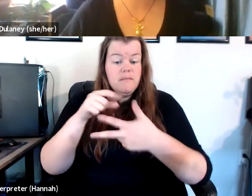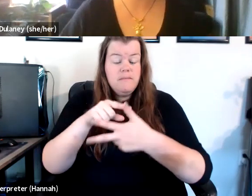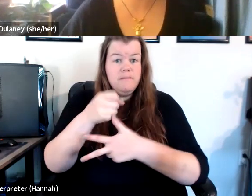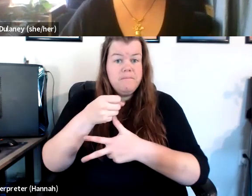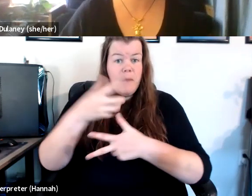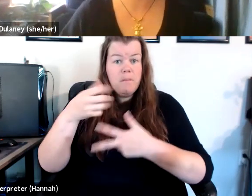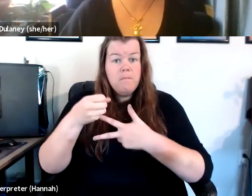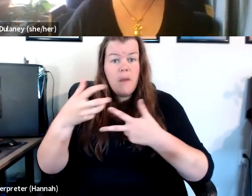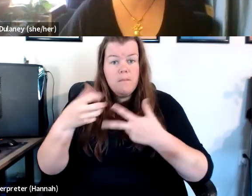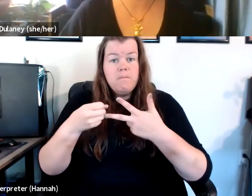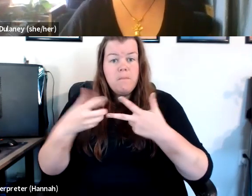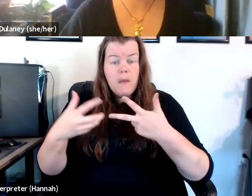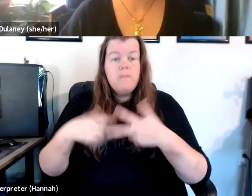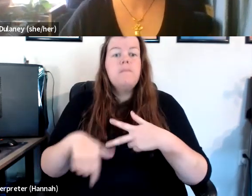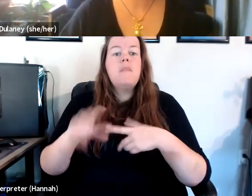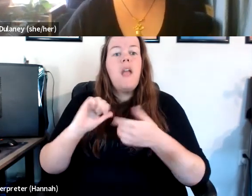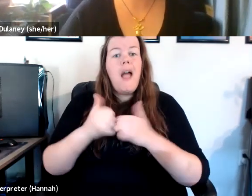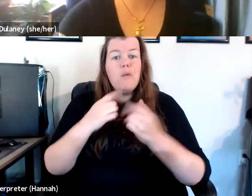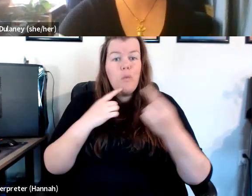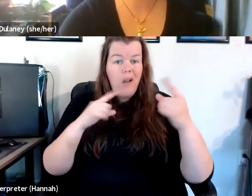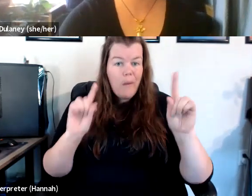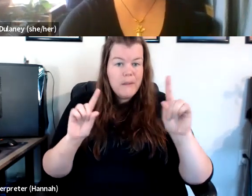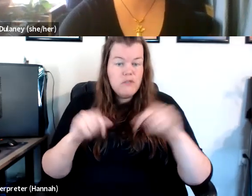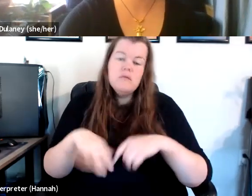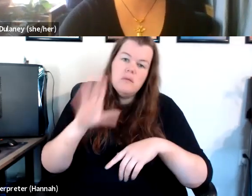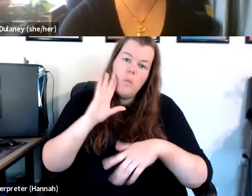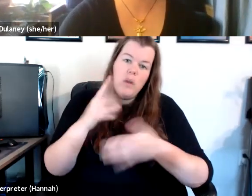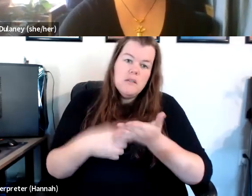accomplish each of the three goals. So I'll talk about those action steps now.